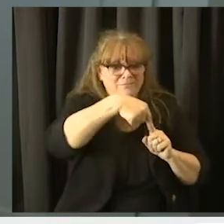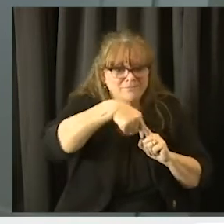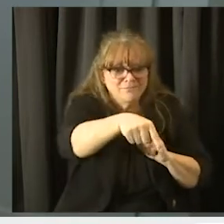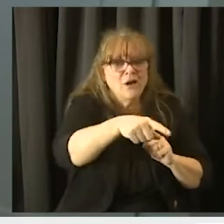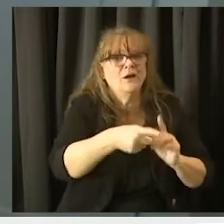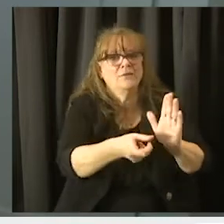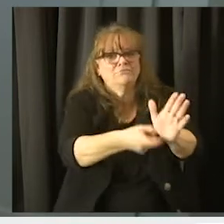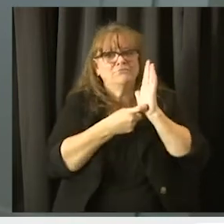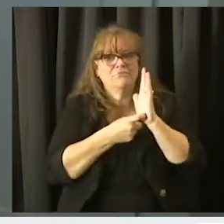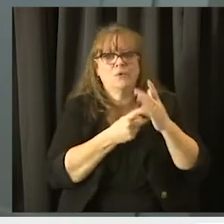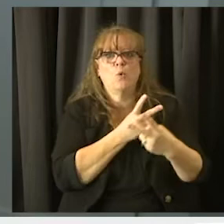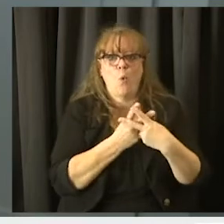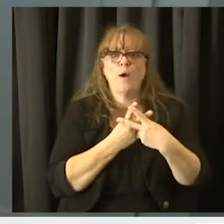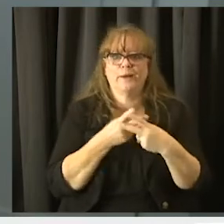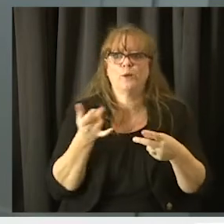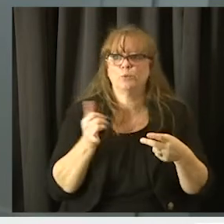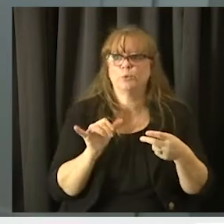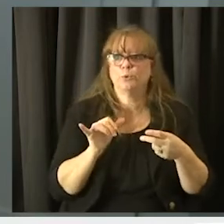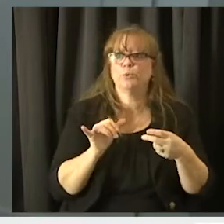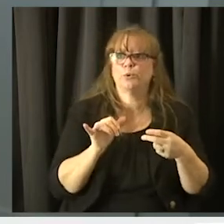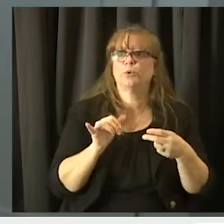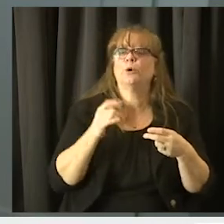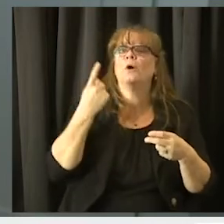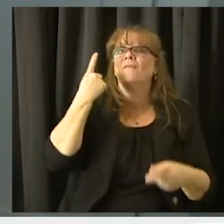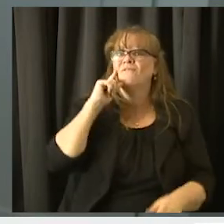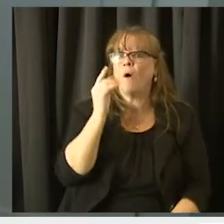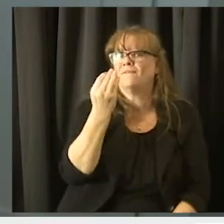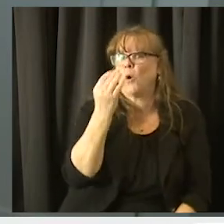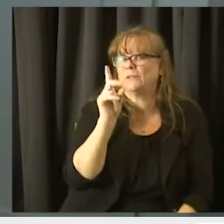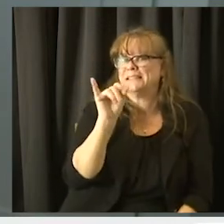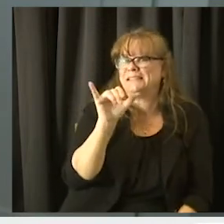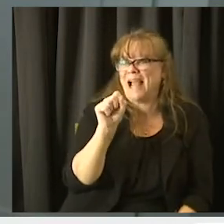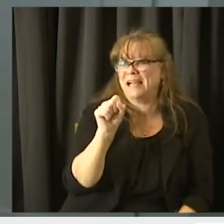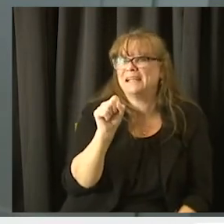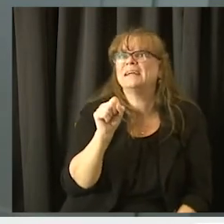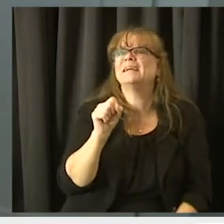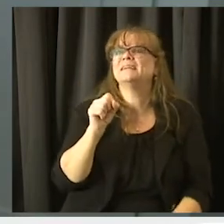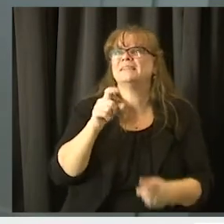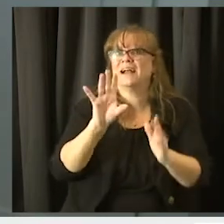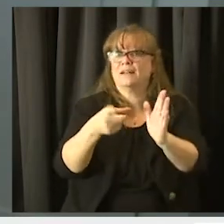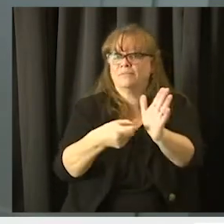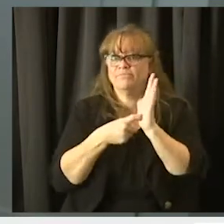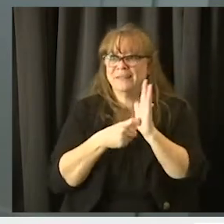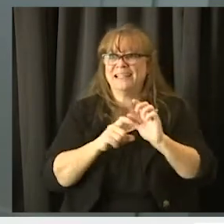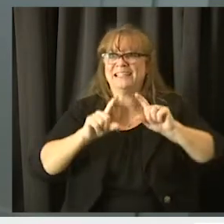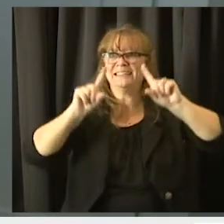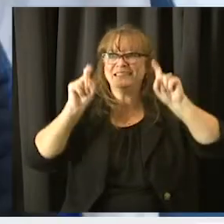now i'll turn it back to governor polis thank you so much dr hurley heat um